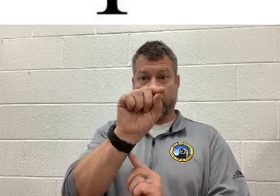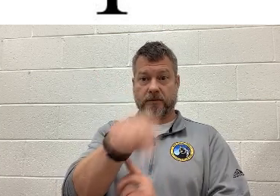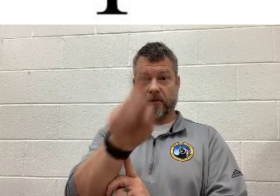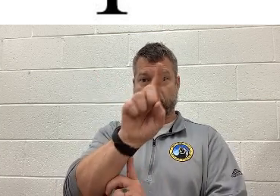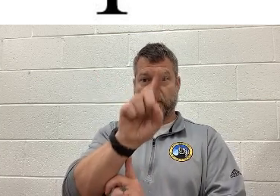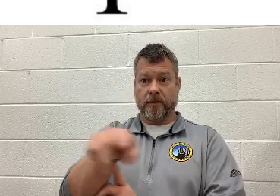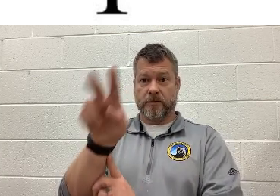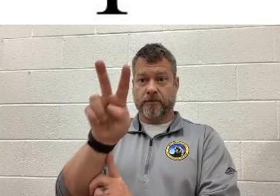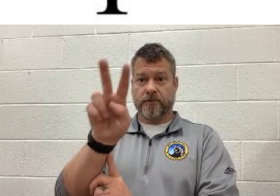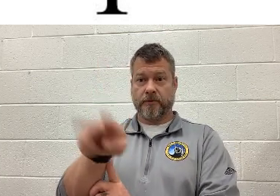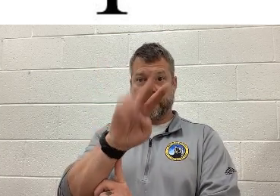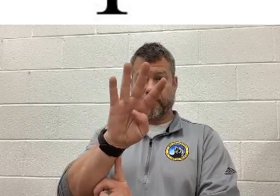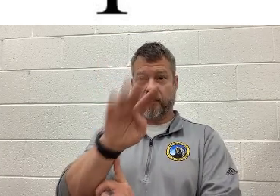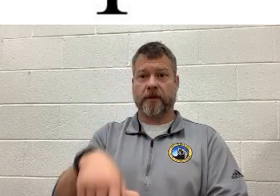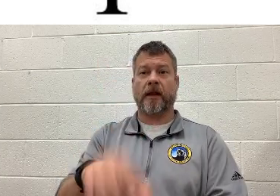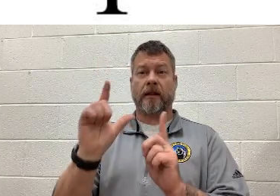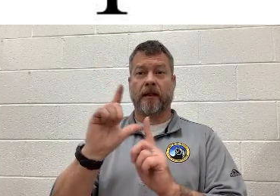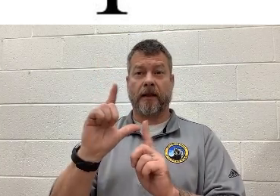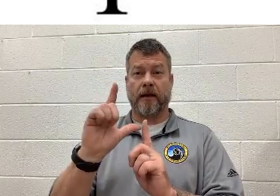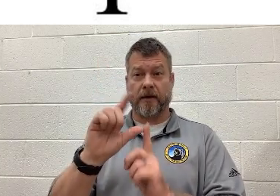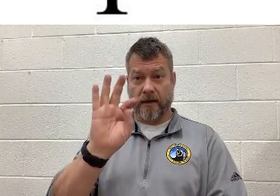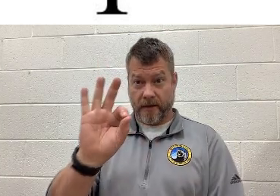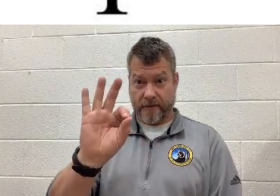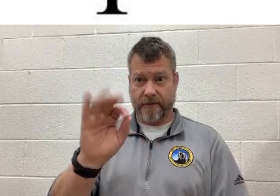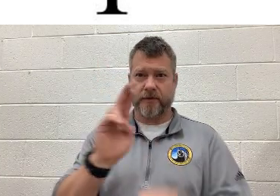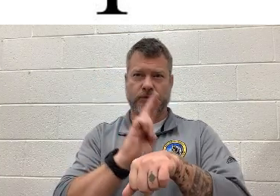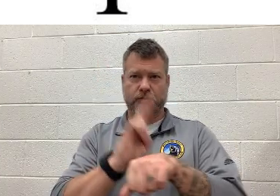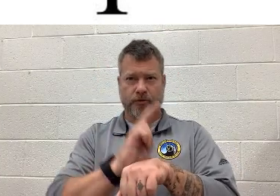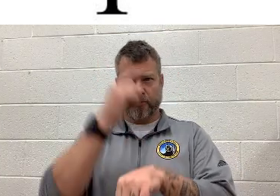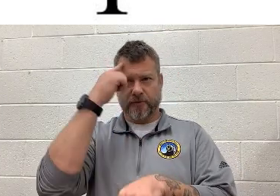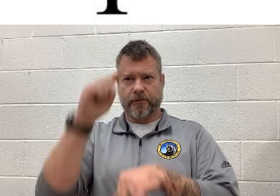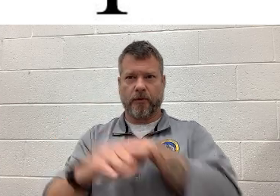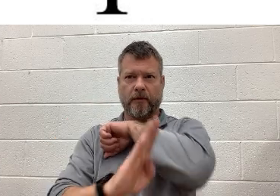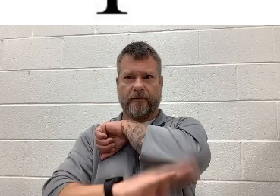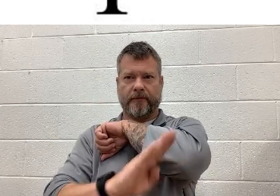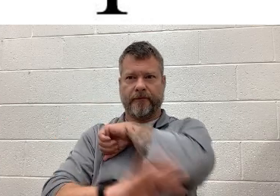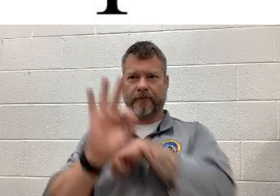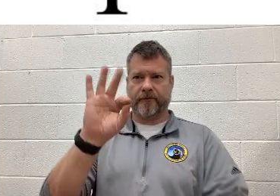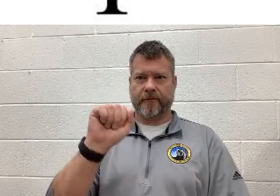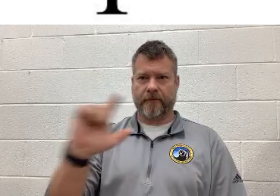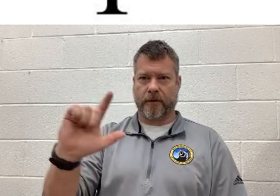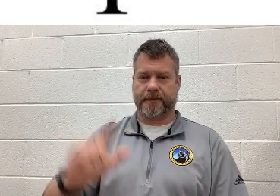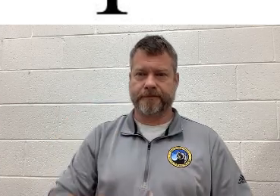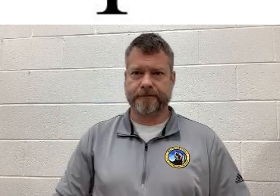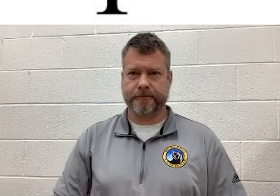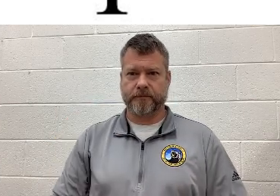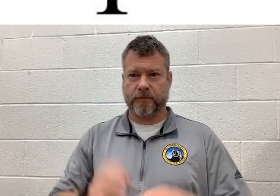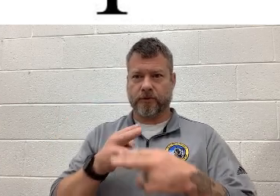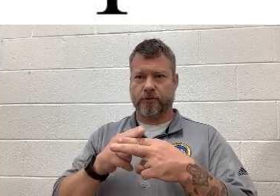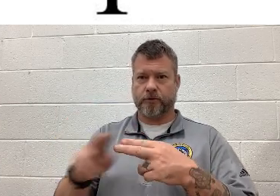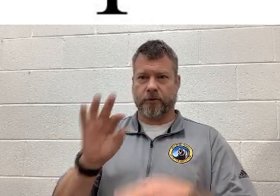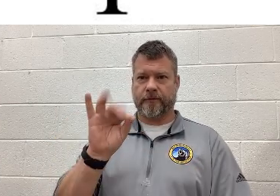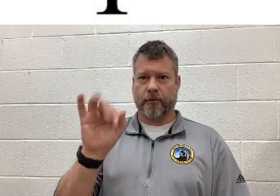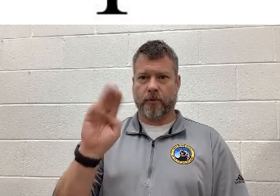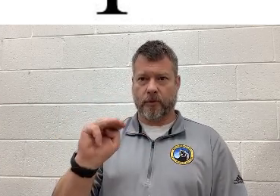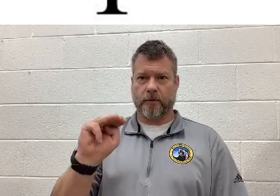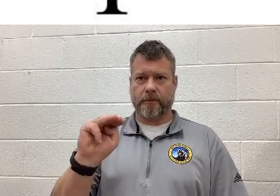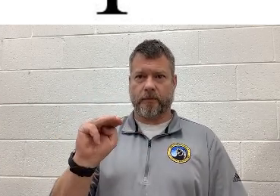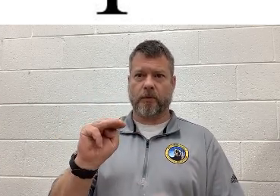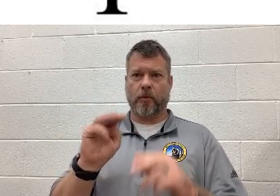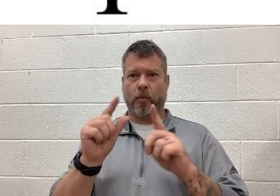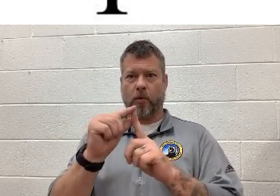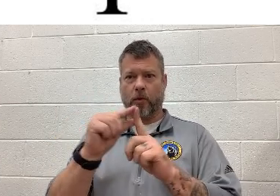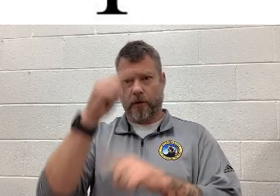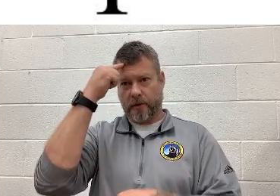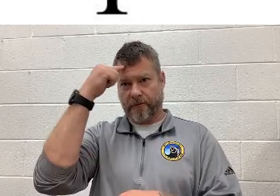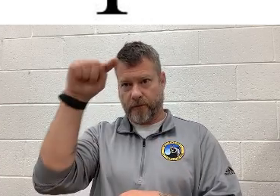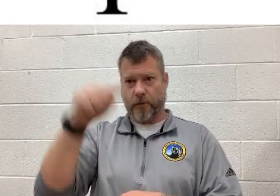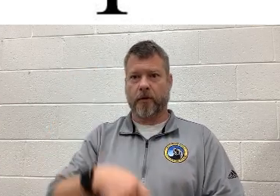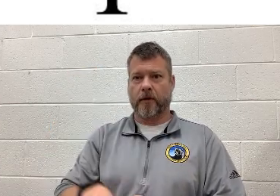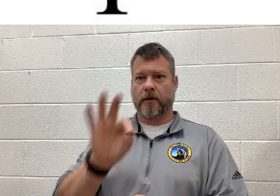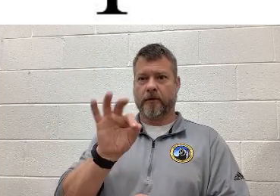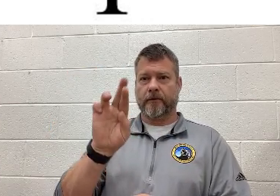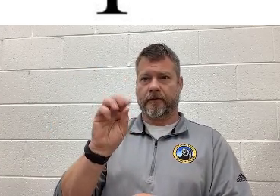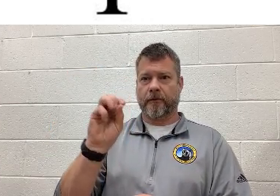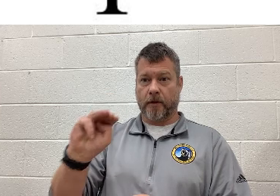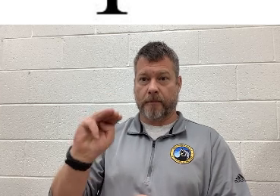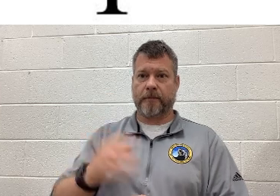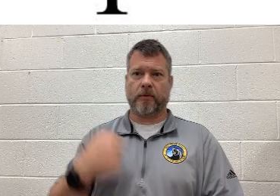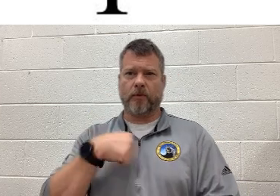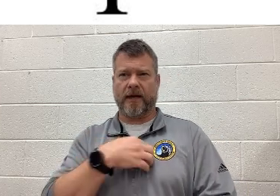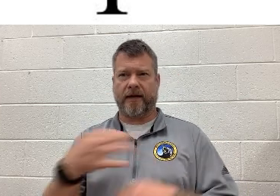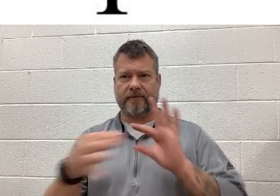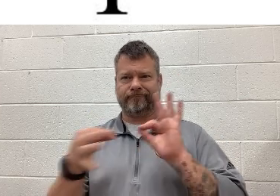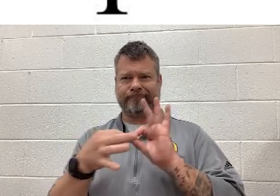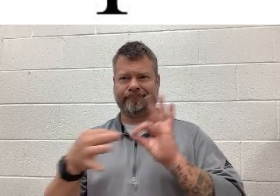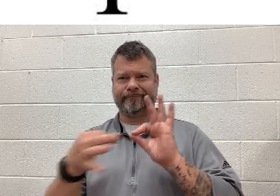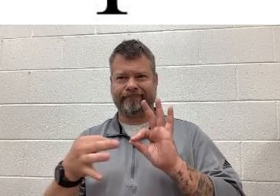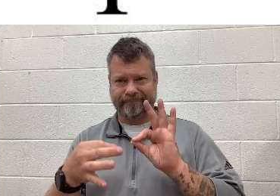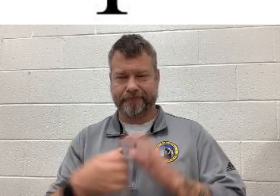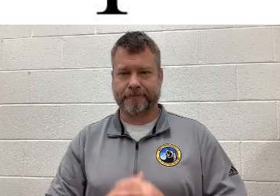fall f is the short form word for from here's an example sentence "I walk to and from school in the